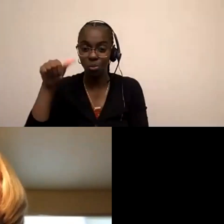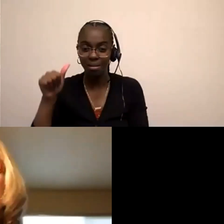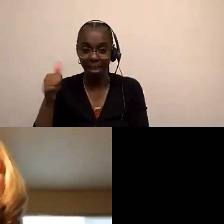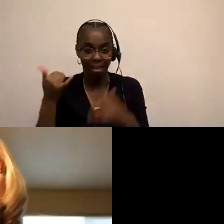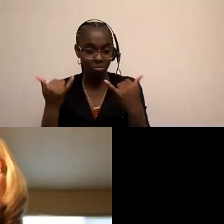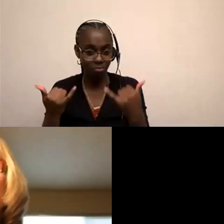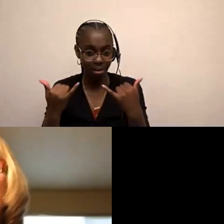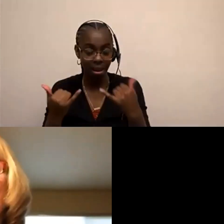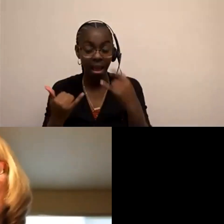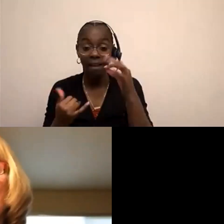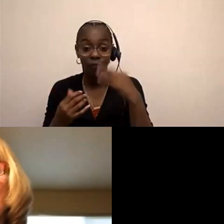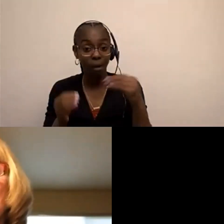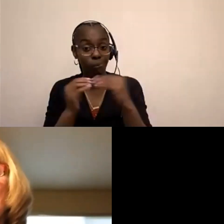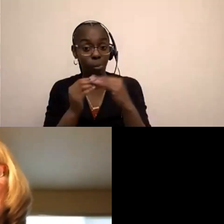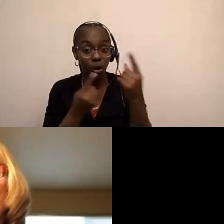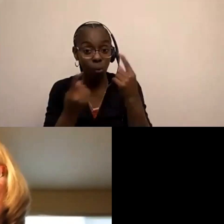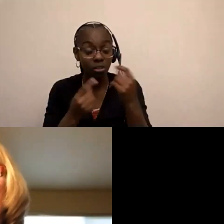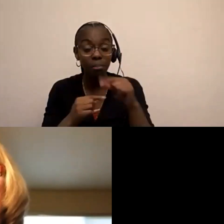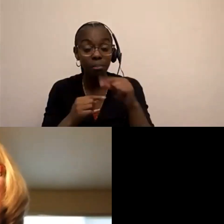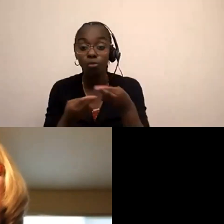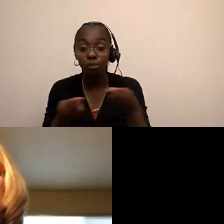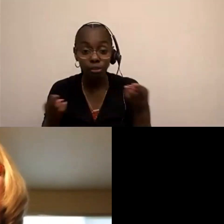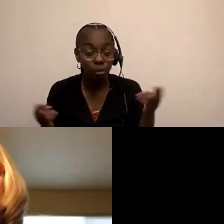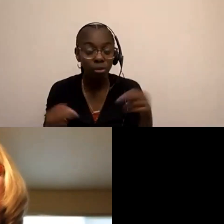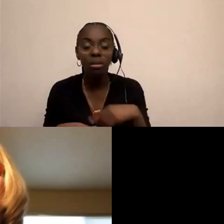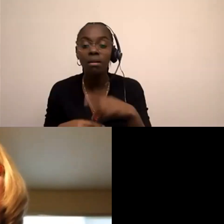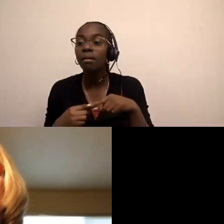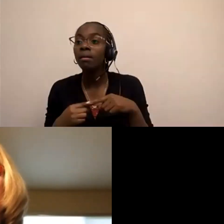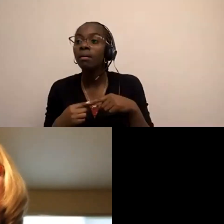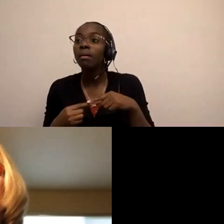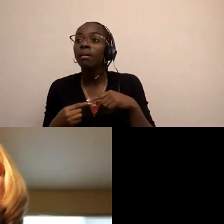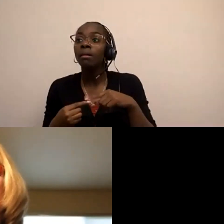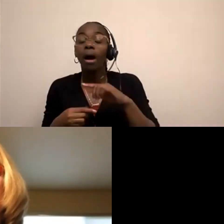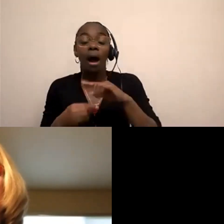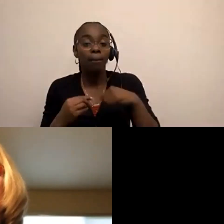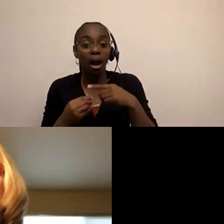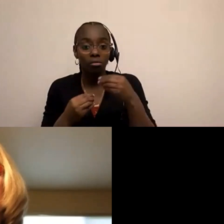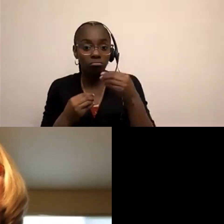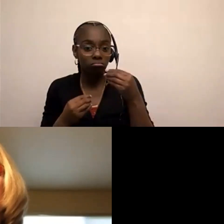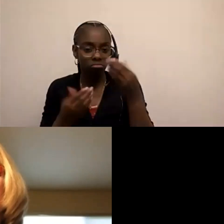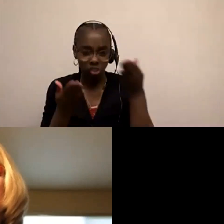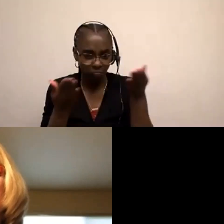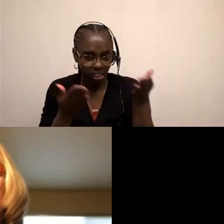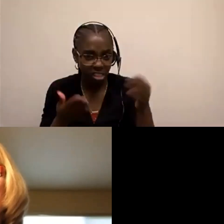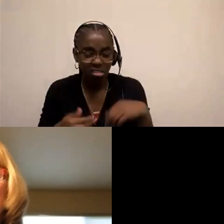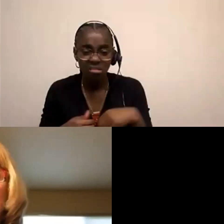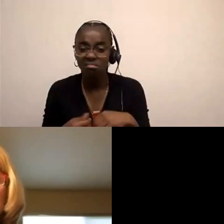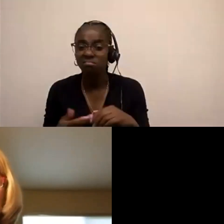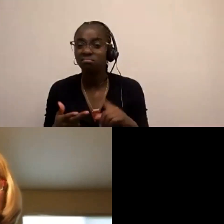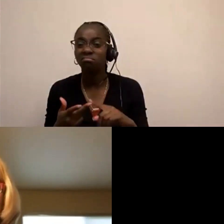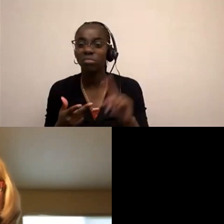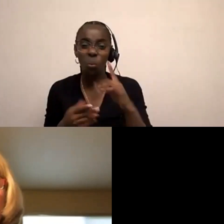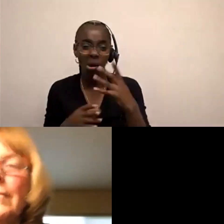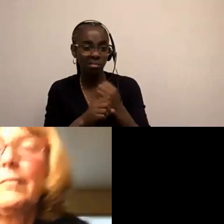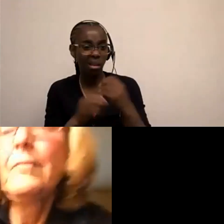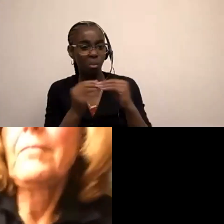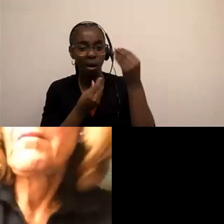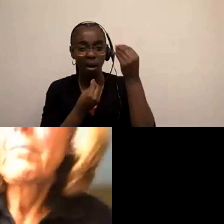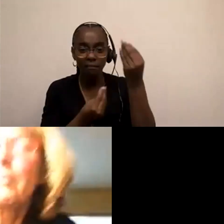HAVE QUESTIONS ABOUT RESOURCES OR SERVICES OR WHERE TO GET MORE INFORMATION ABOUT SOMETHING.